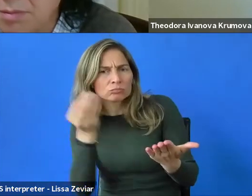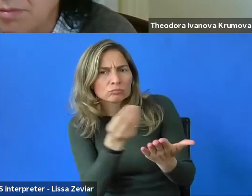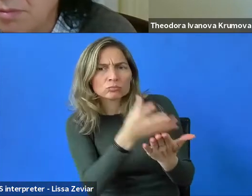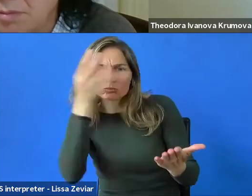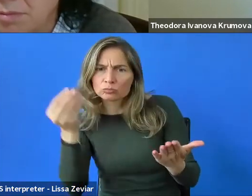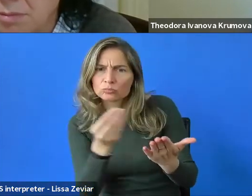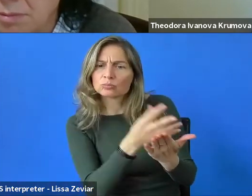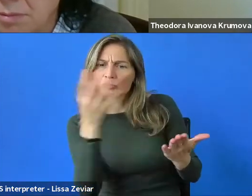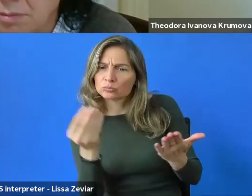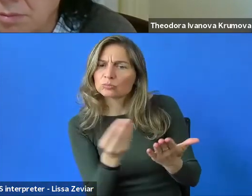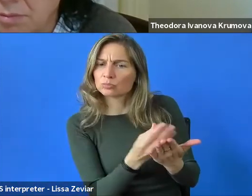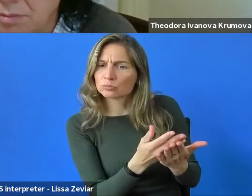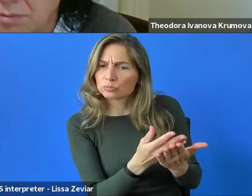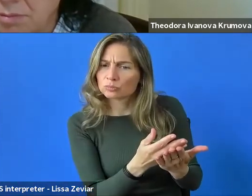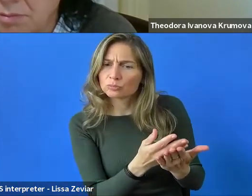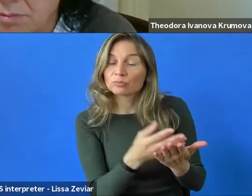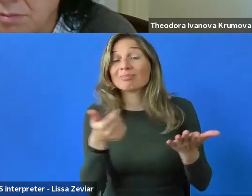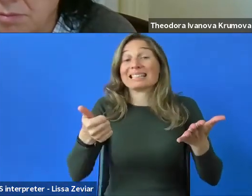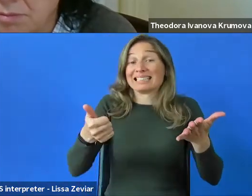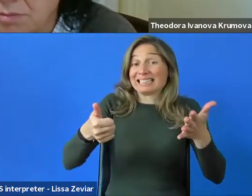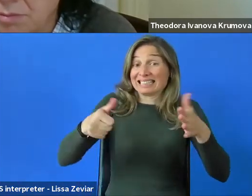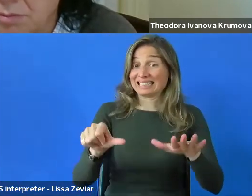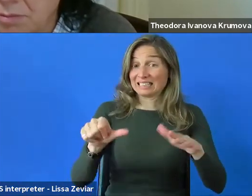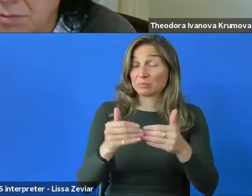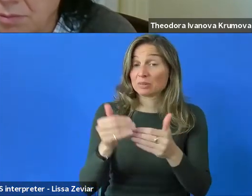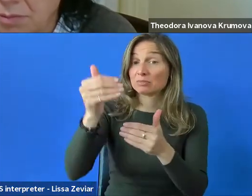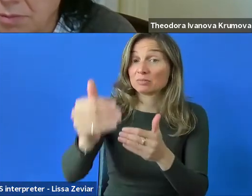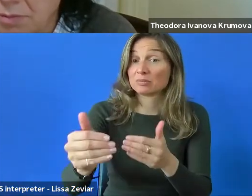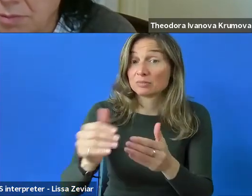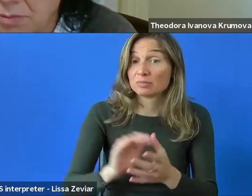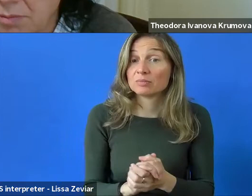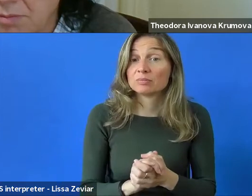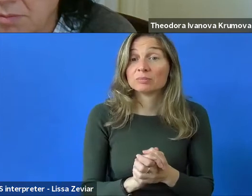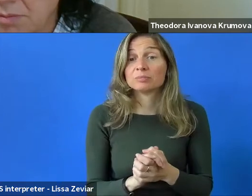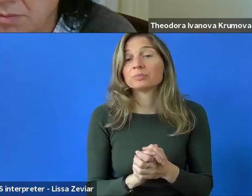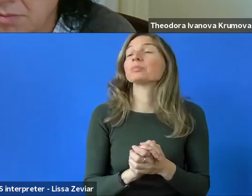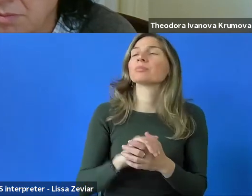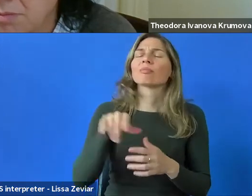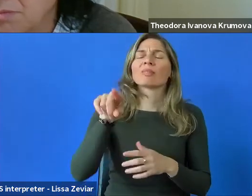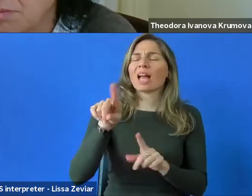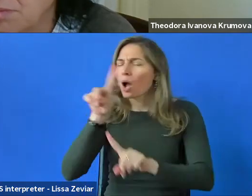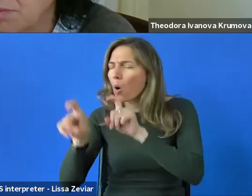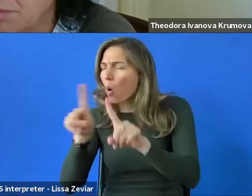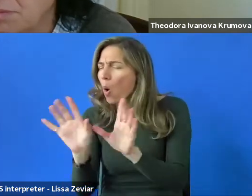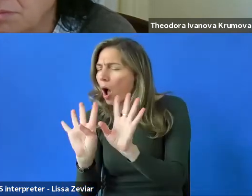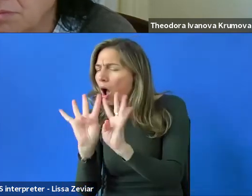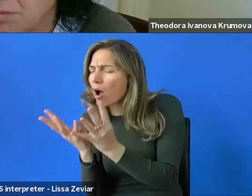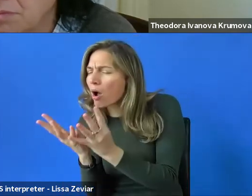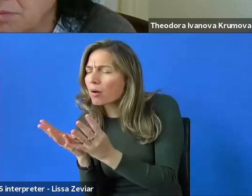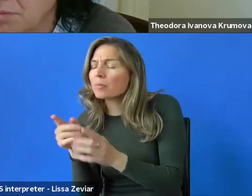And also, I want to mention that both working groups in inquiries and individual complaints are composed by five members